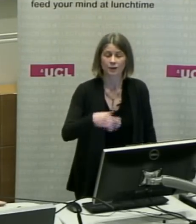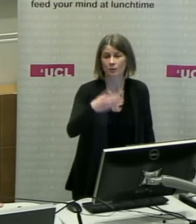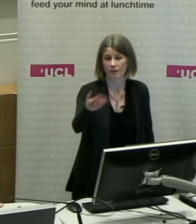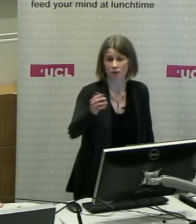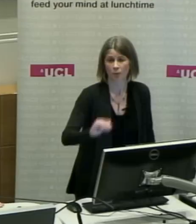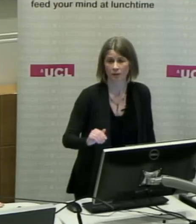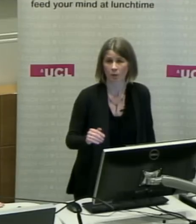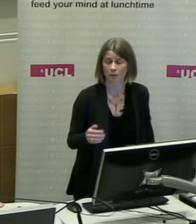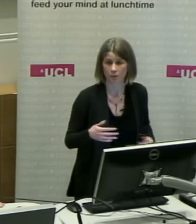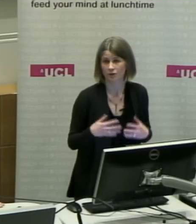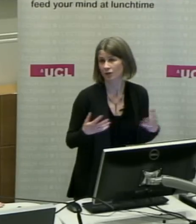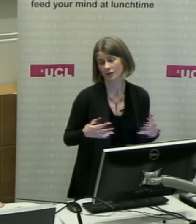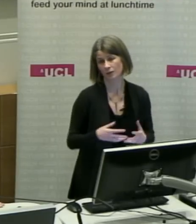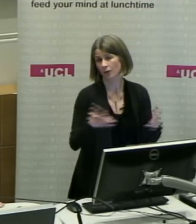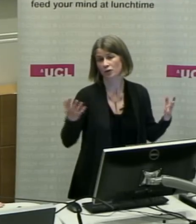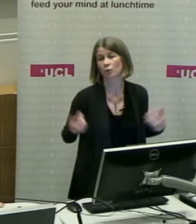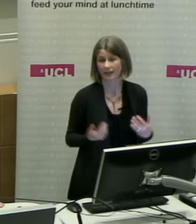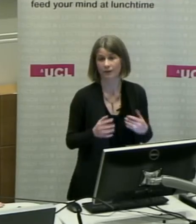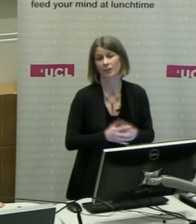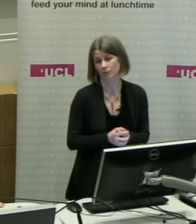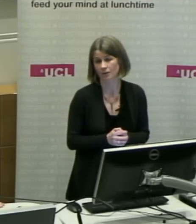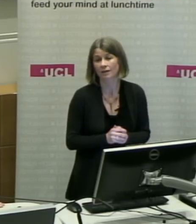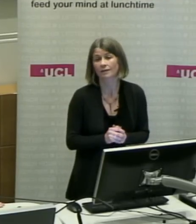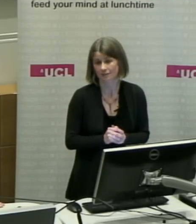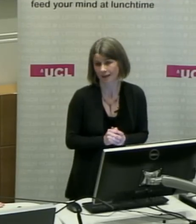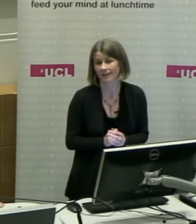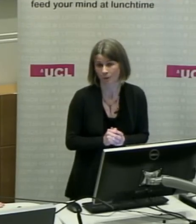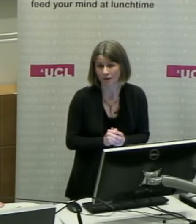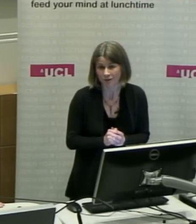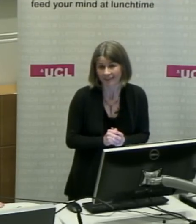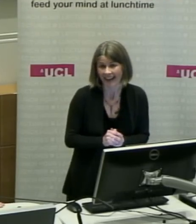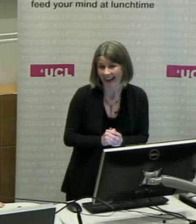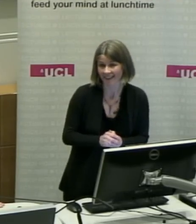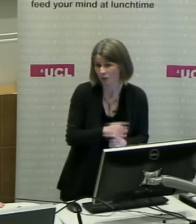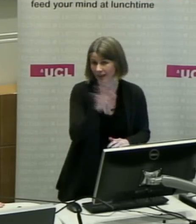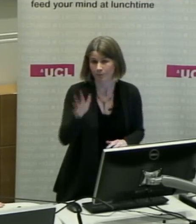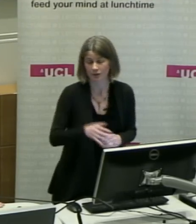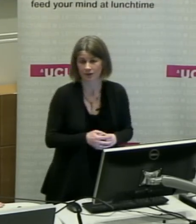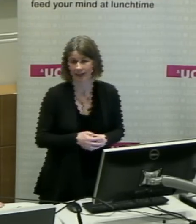So to address your point, we would want to encourage more hearing people to learn sign language,